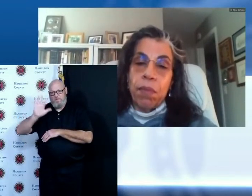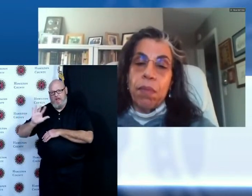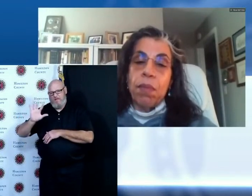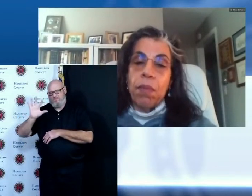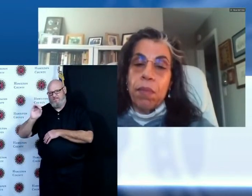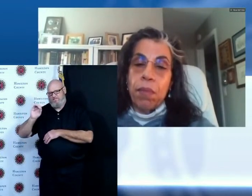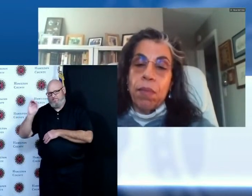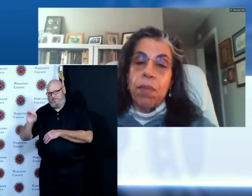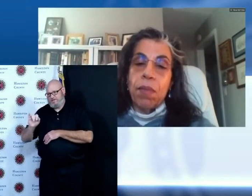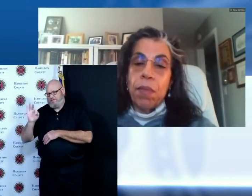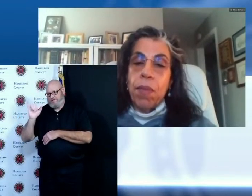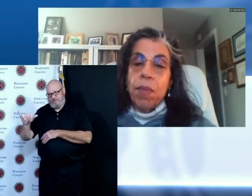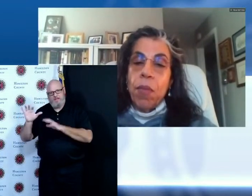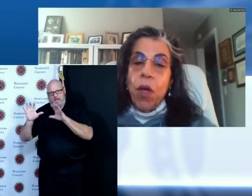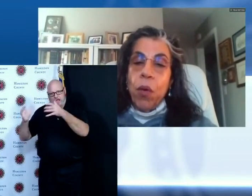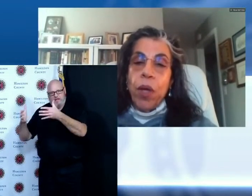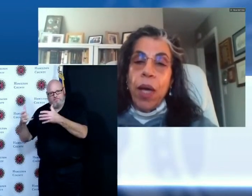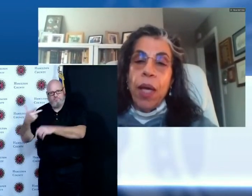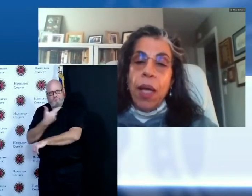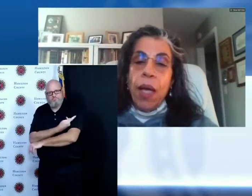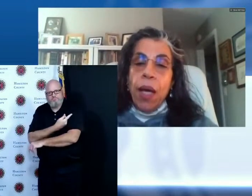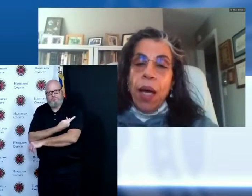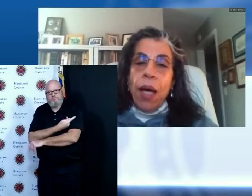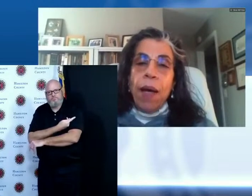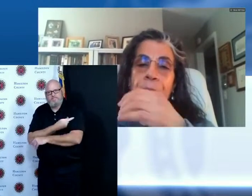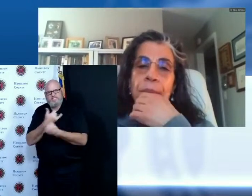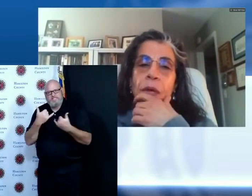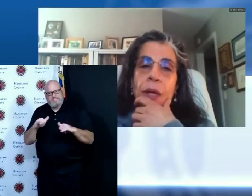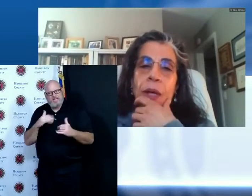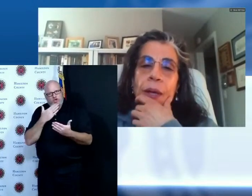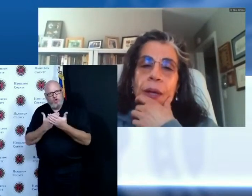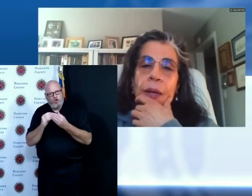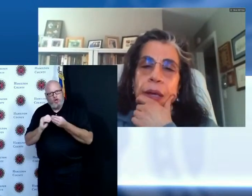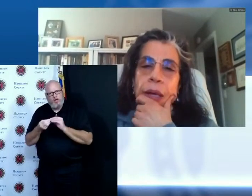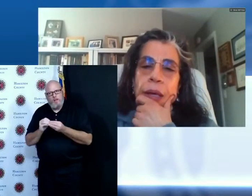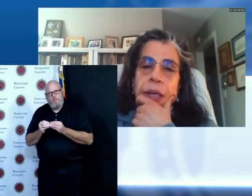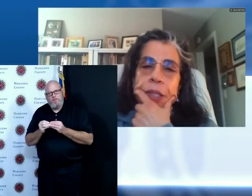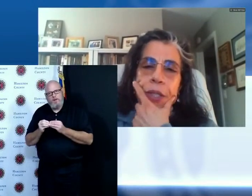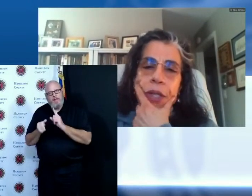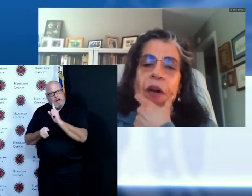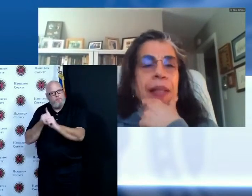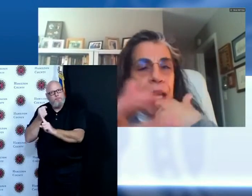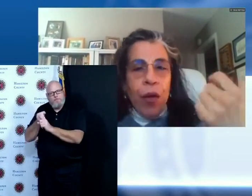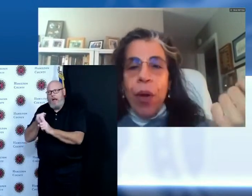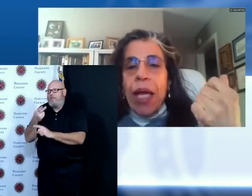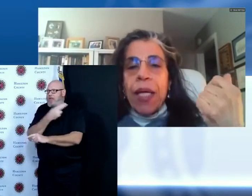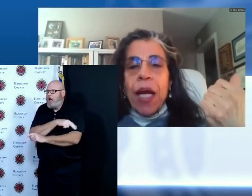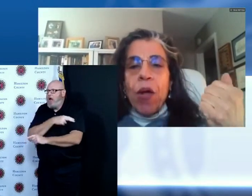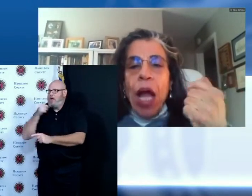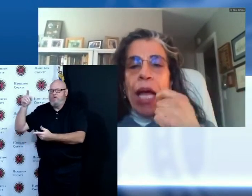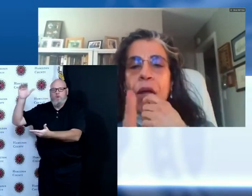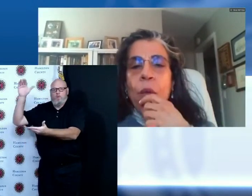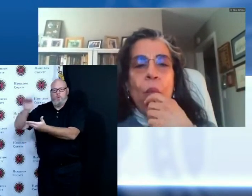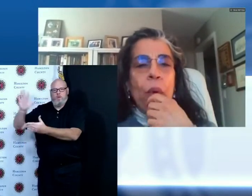so we've been watching the racial breakdown of who is getting vaccinated and as you if